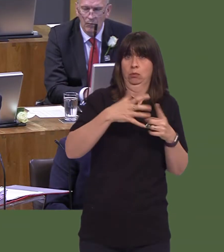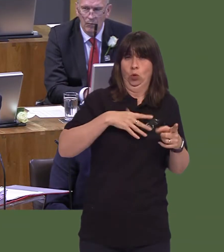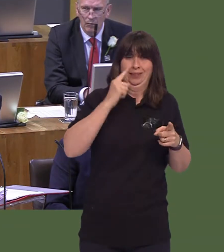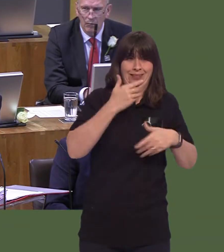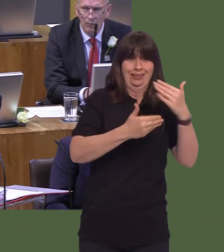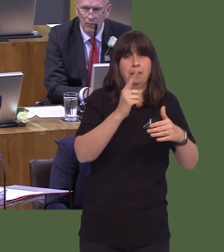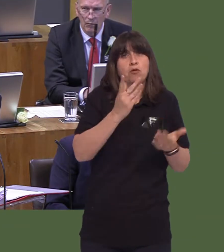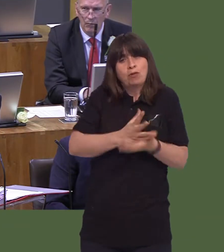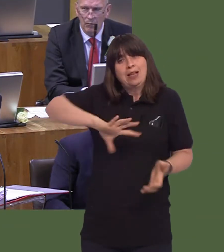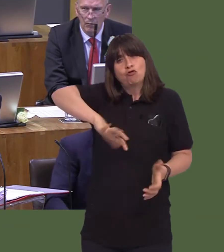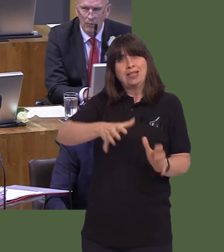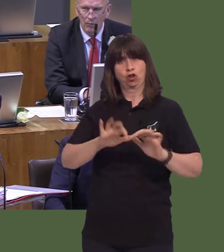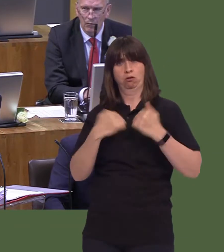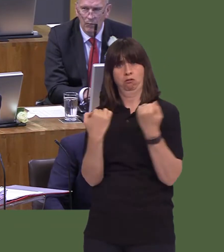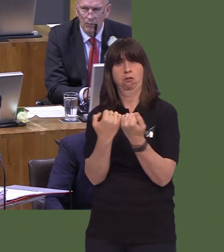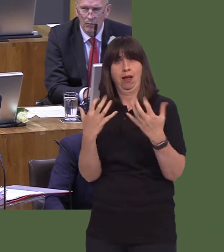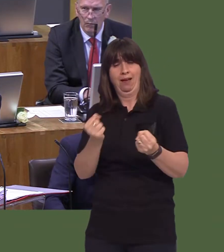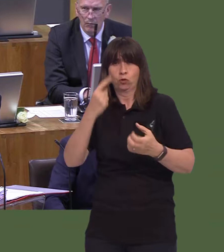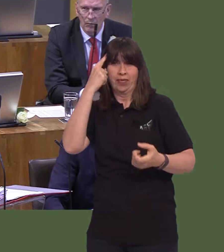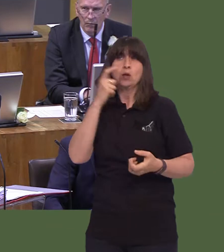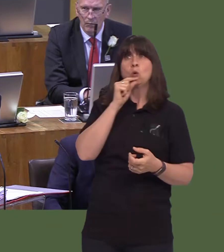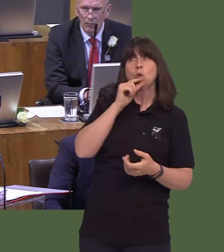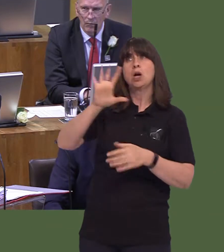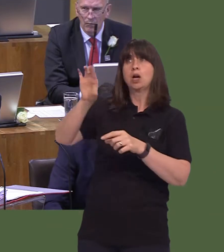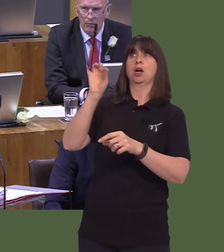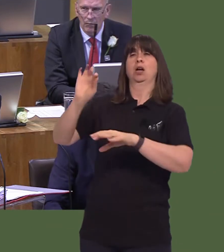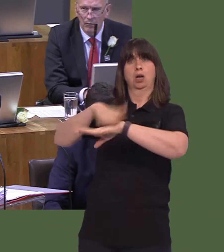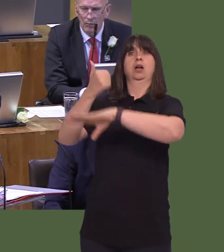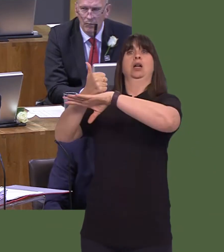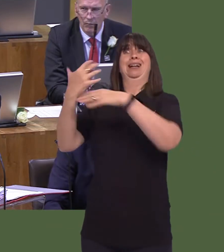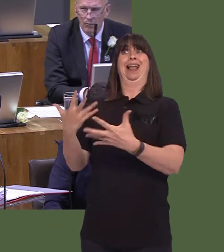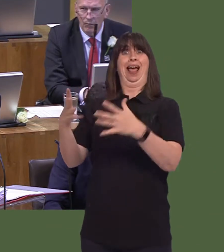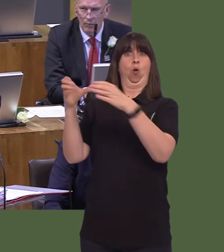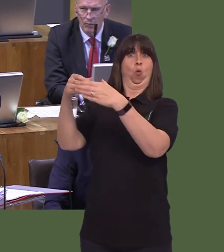They must identify a responsible authority now, and then, of course, we can commence the process.